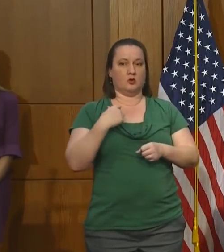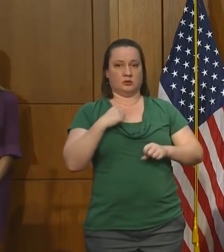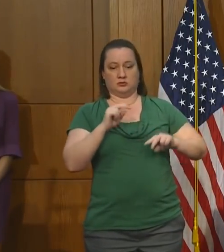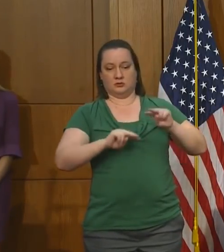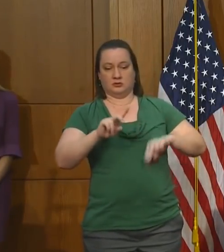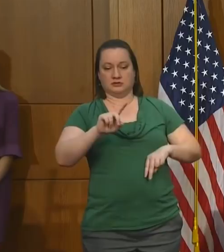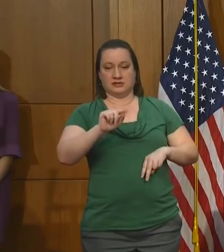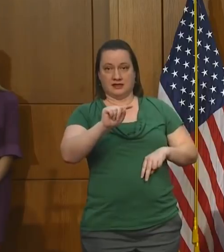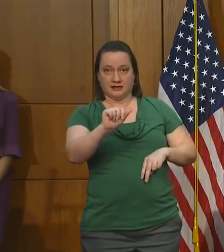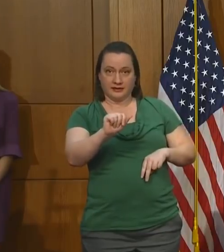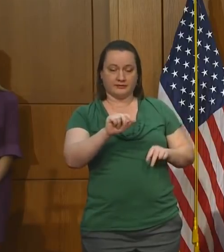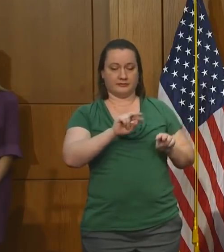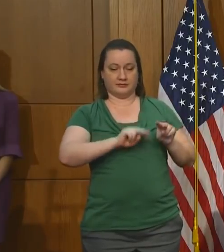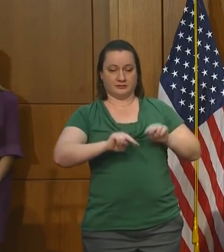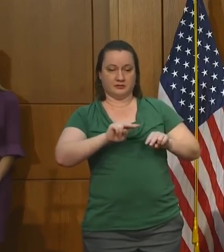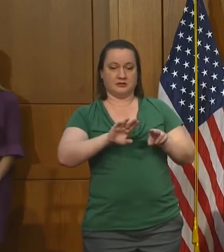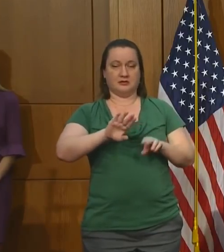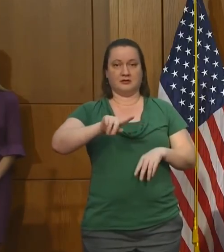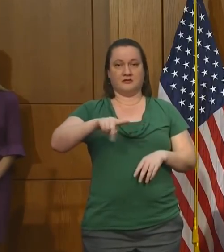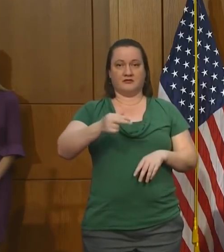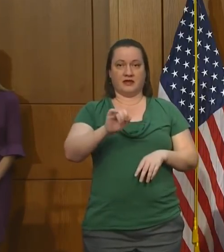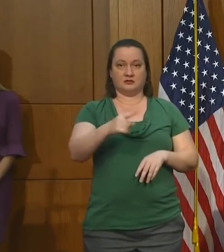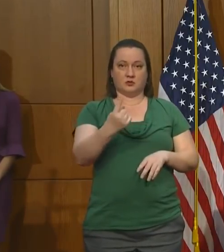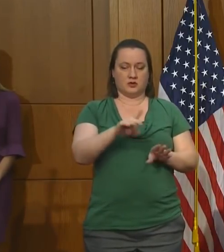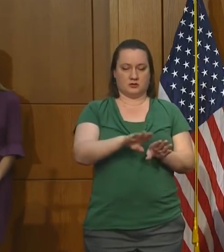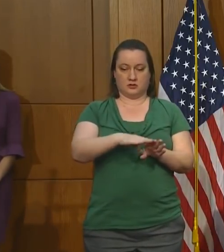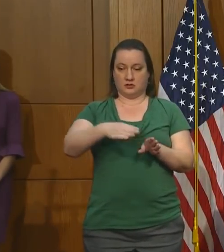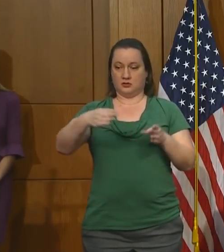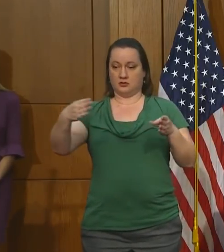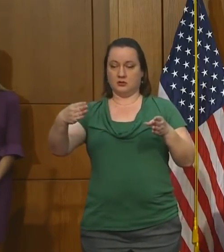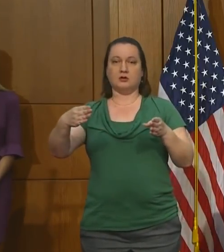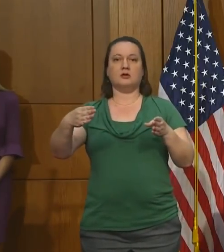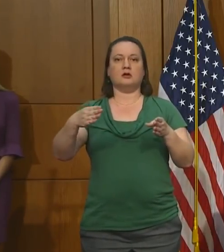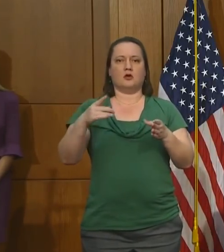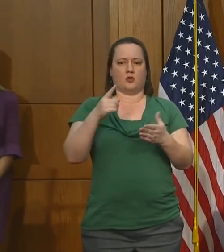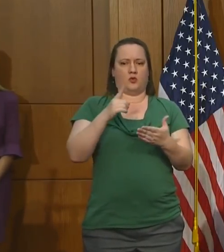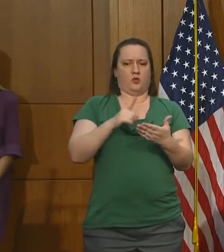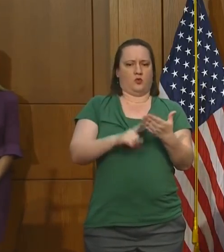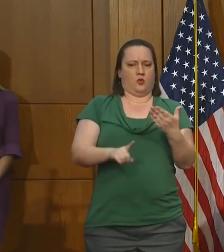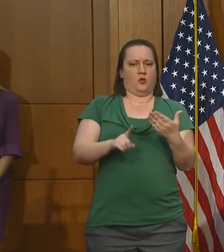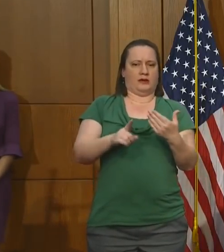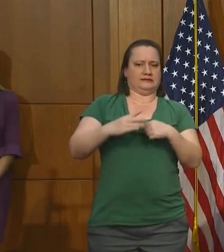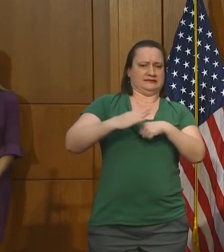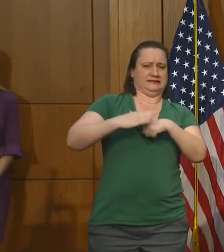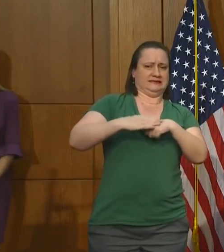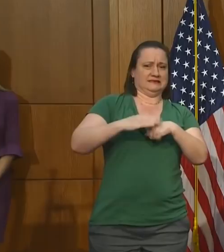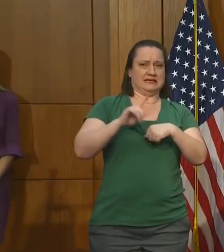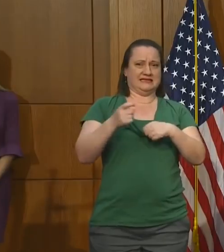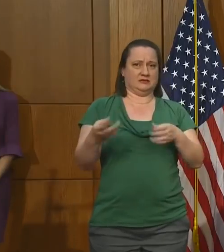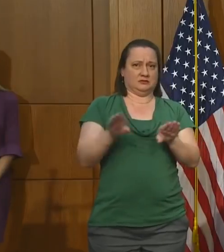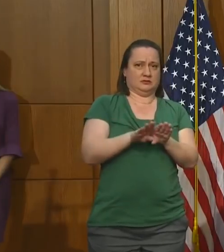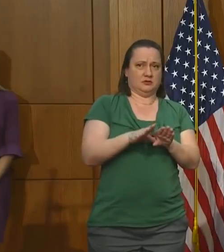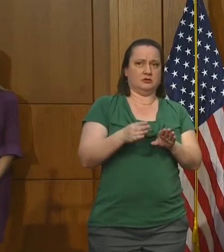CAM AND I THINK THAT THE FIRST PART OF HIS QUESTION IS WHAT WHAT ARE THOSE METRICS THAT THAT WE'RE FOLLOWING- IF WE